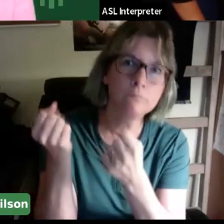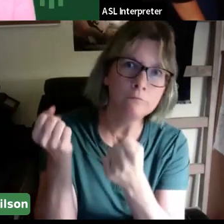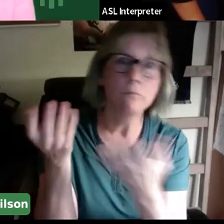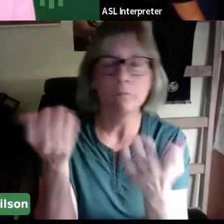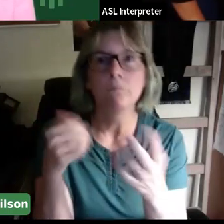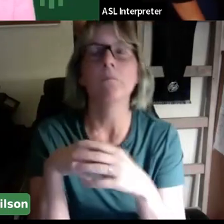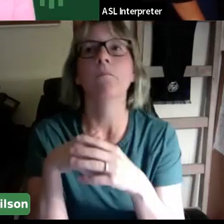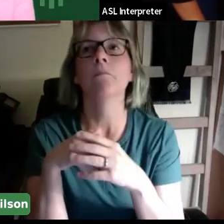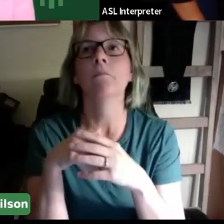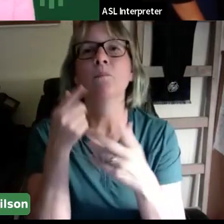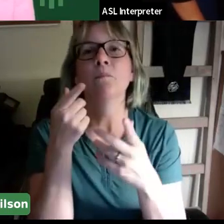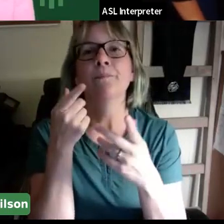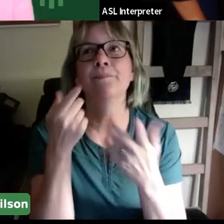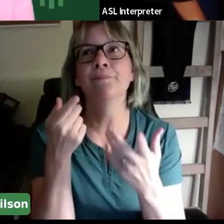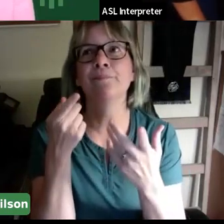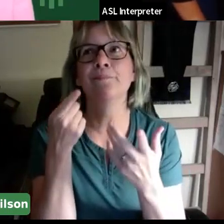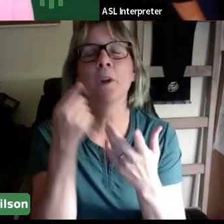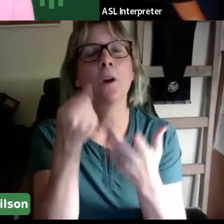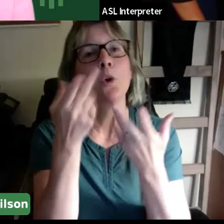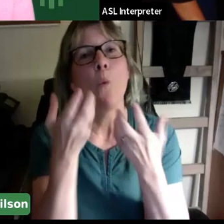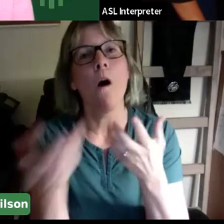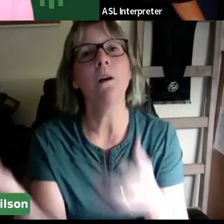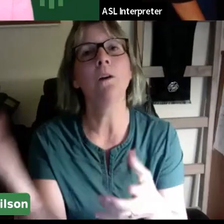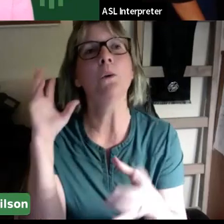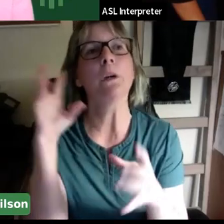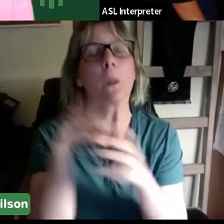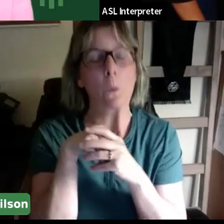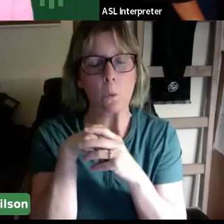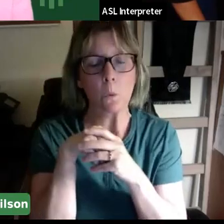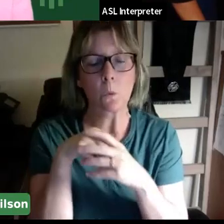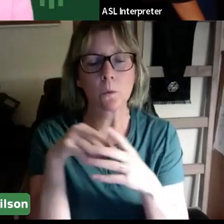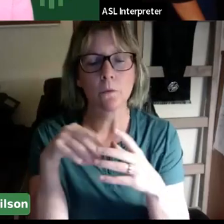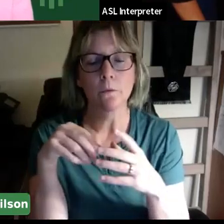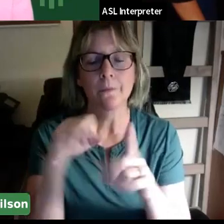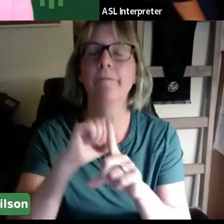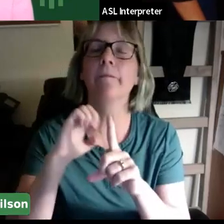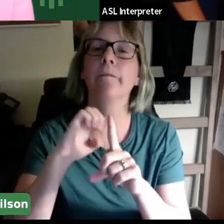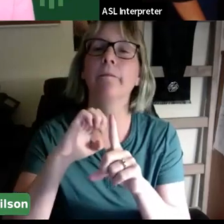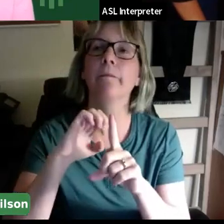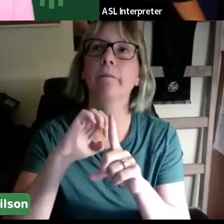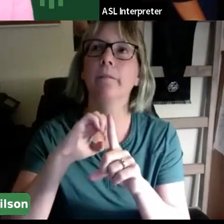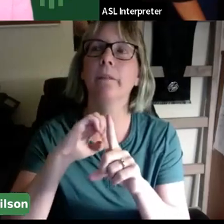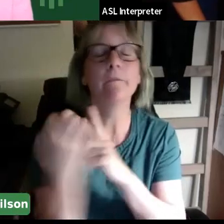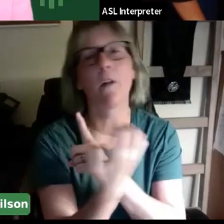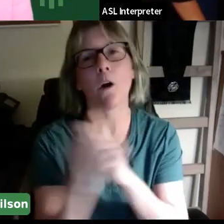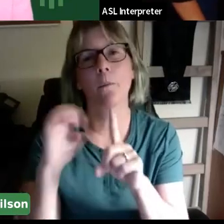If you've got, you know, voice assigned to, but you want to make sure to include.